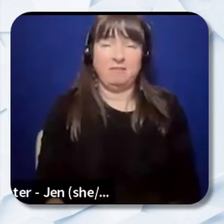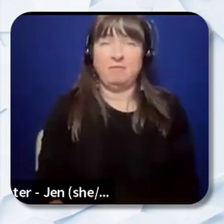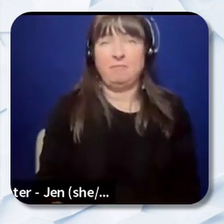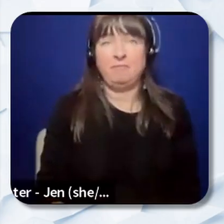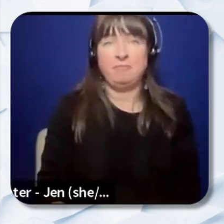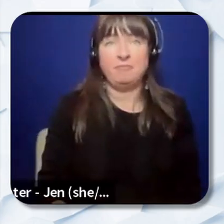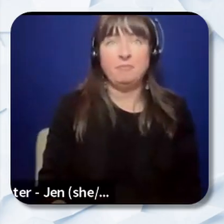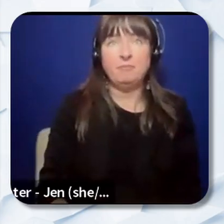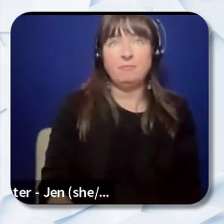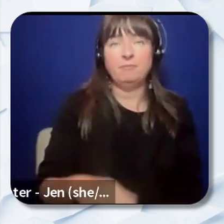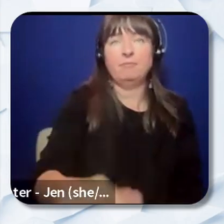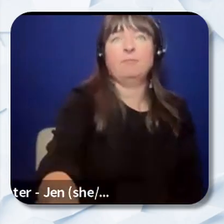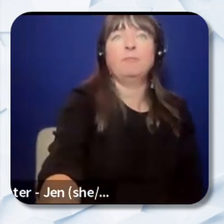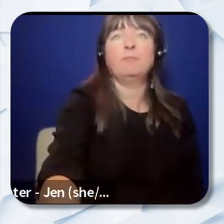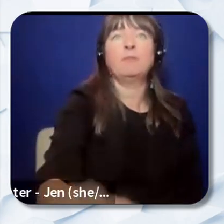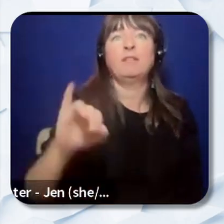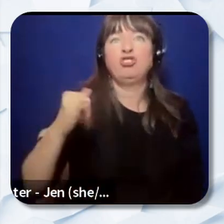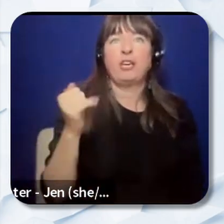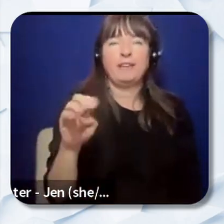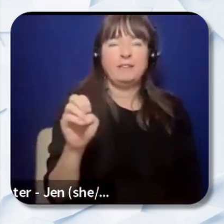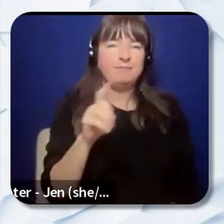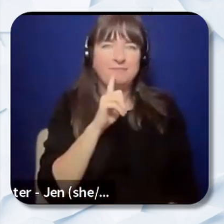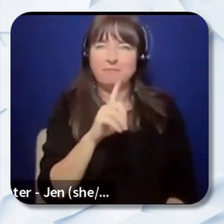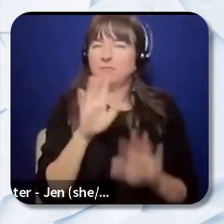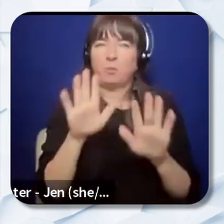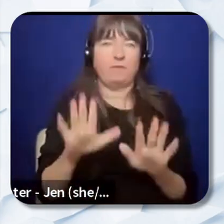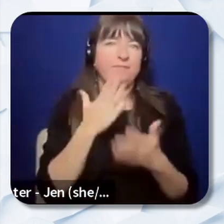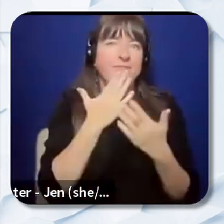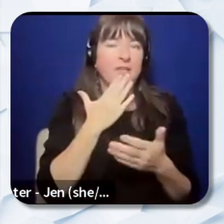All of you each touched on those nurturing loving and safe environments which are super